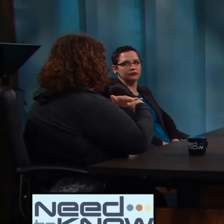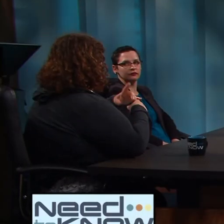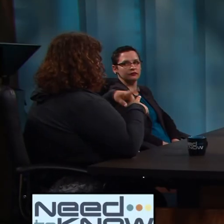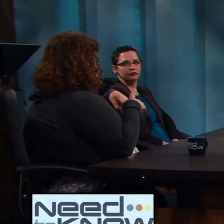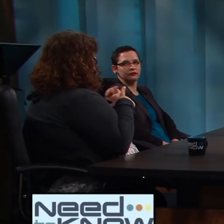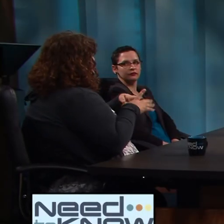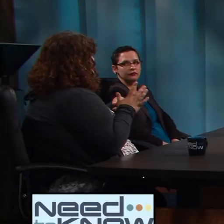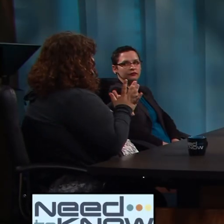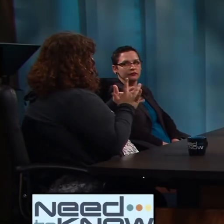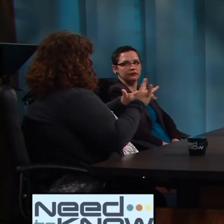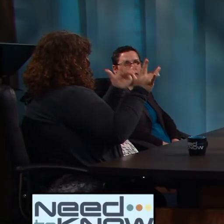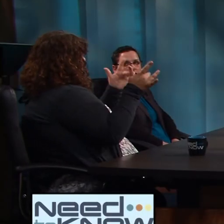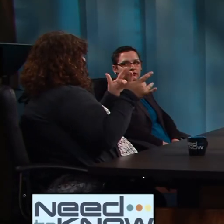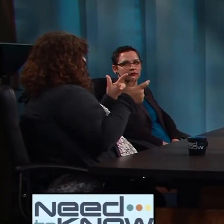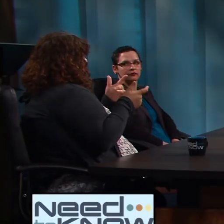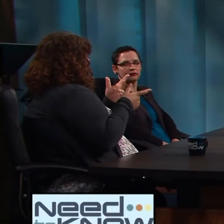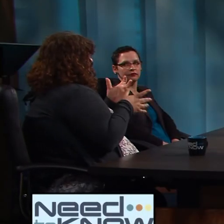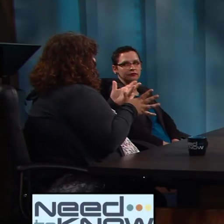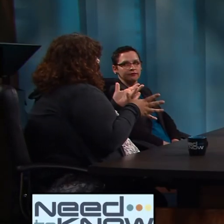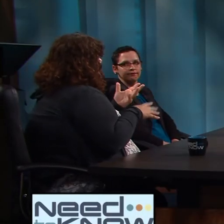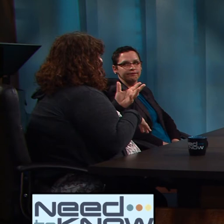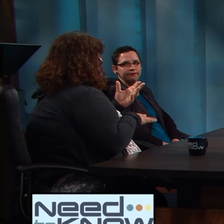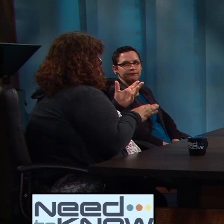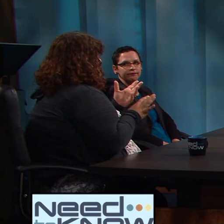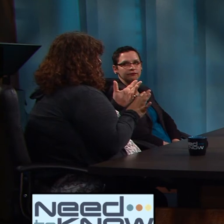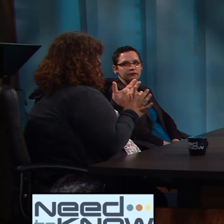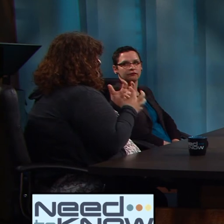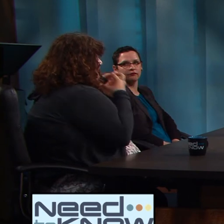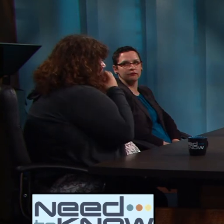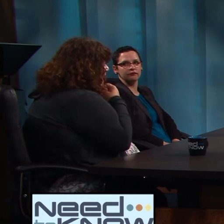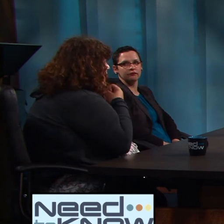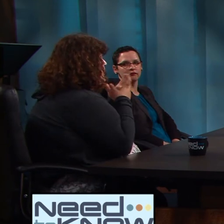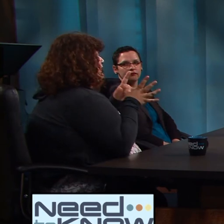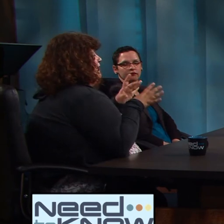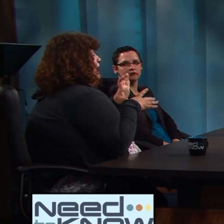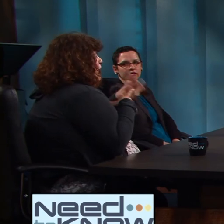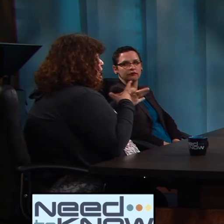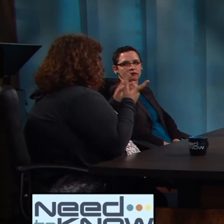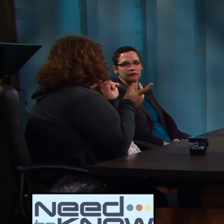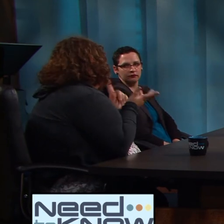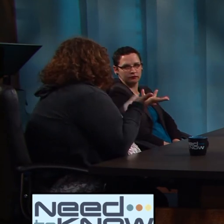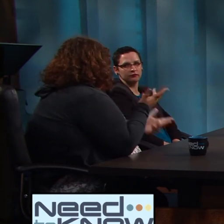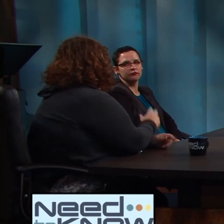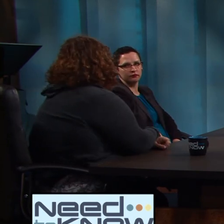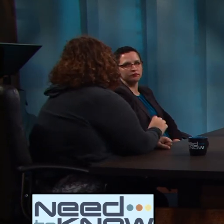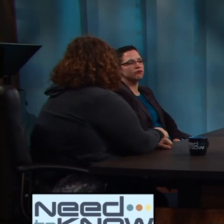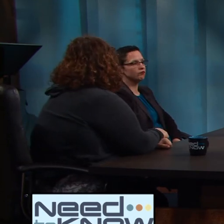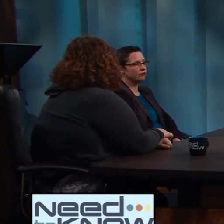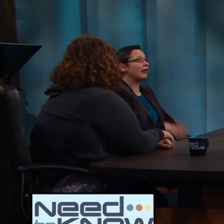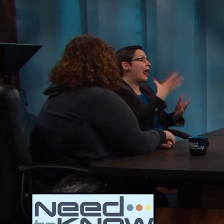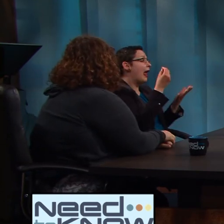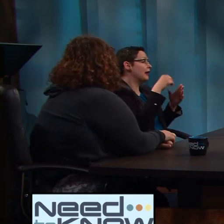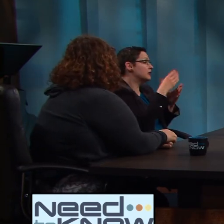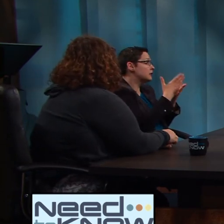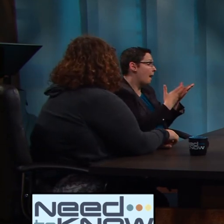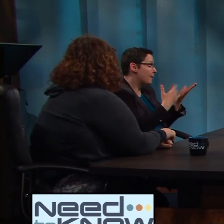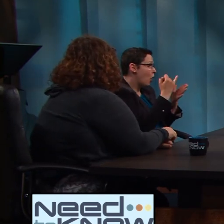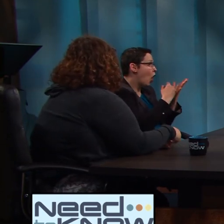NOT MAKE IT ABOUT OPPRESSION BUT SHOW THE LIGHTNESS AND THE VALUE OF THE CULTURE.